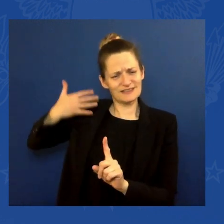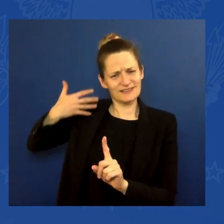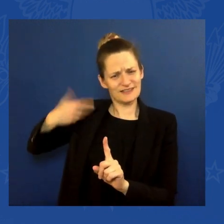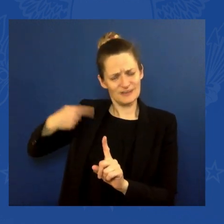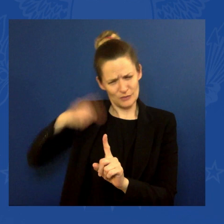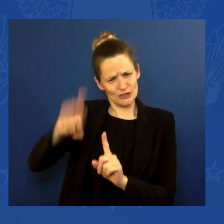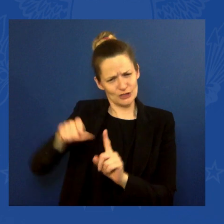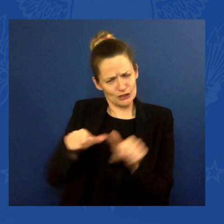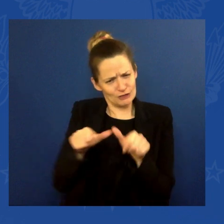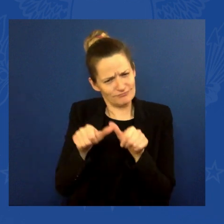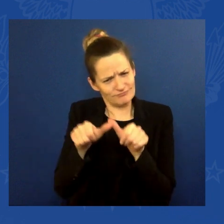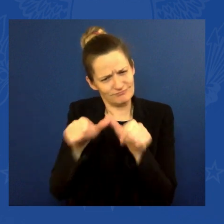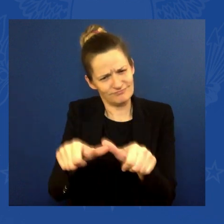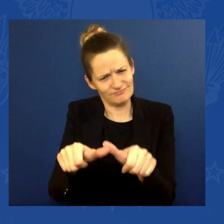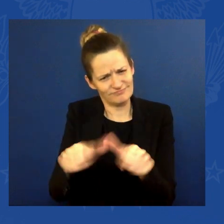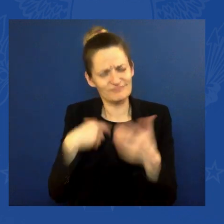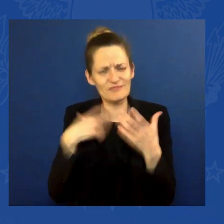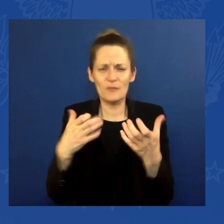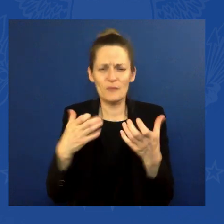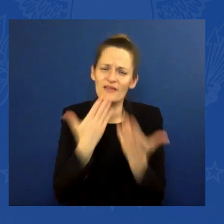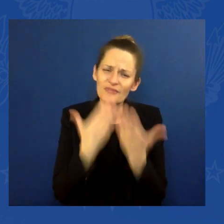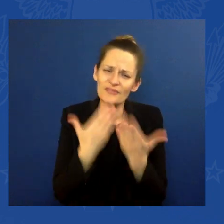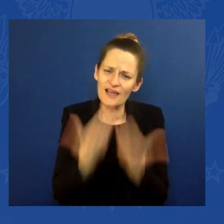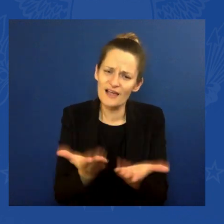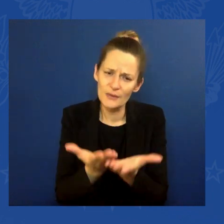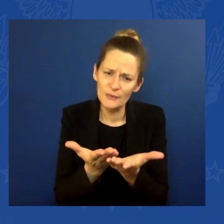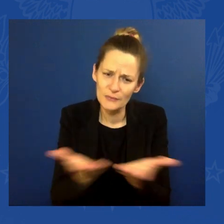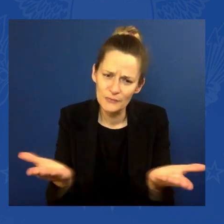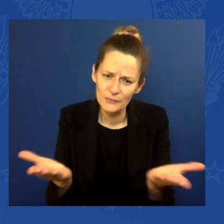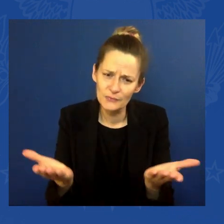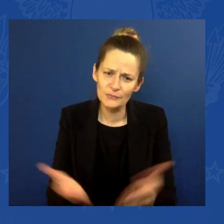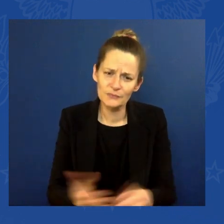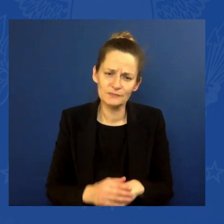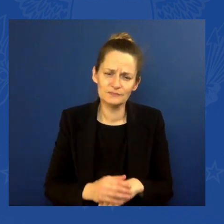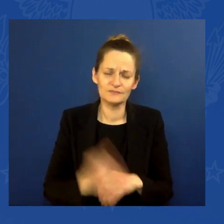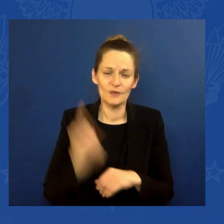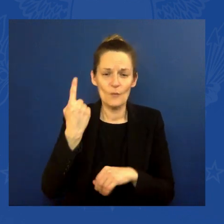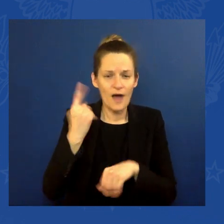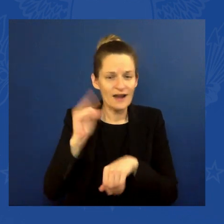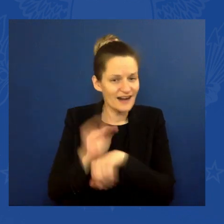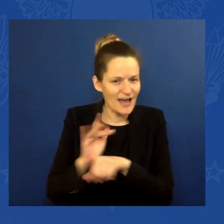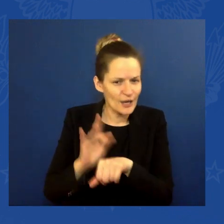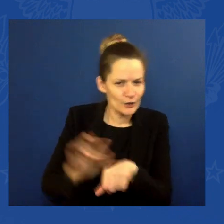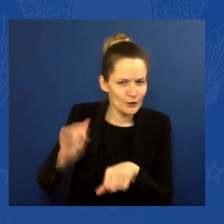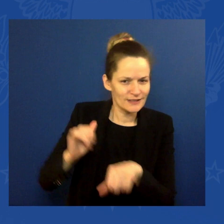One night in advance: Happy St. Patrick's Day. May God bless you all. And may God protect our troops.